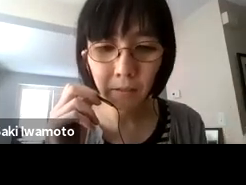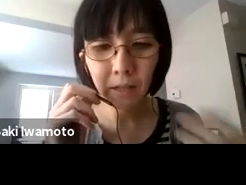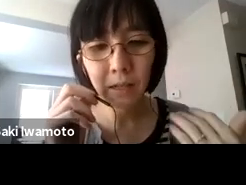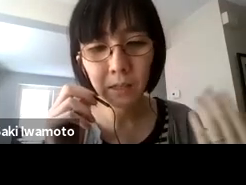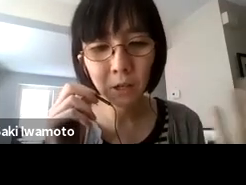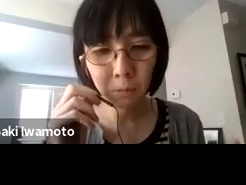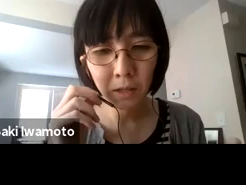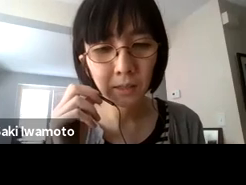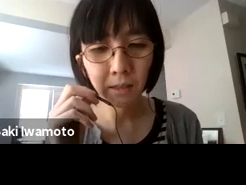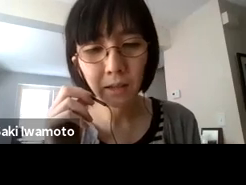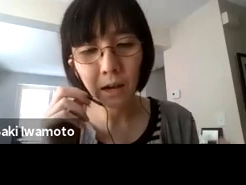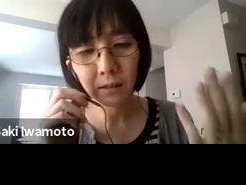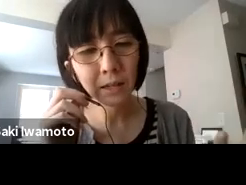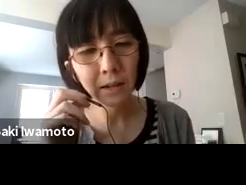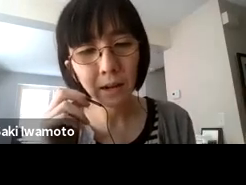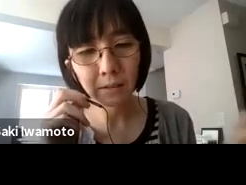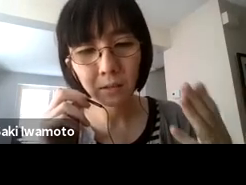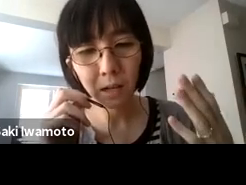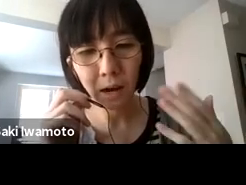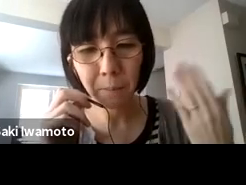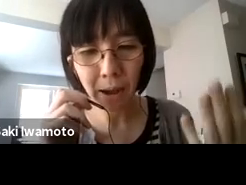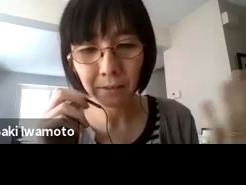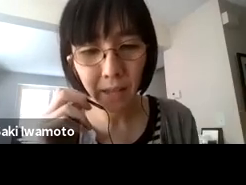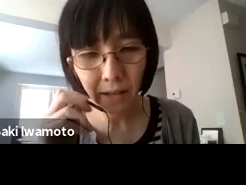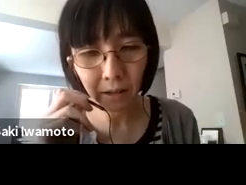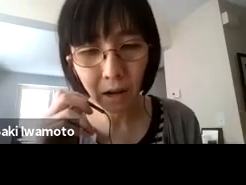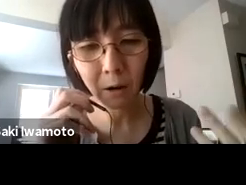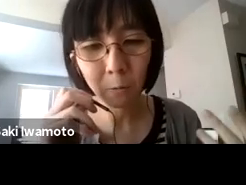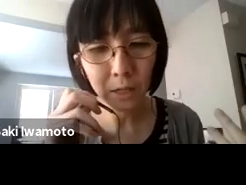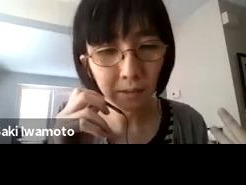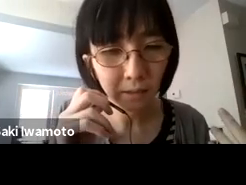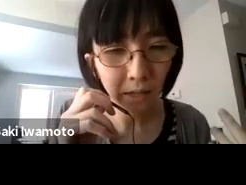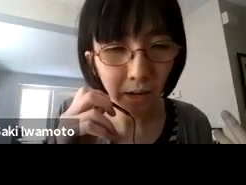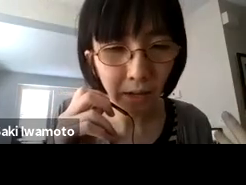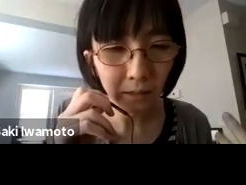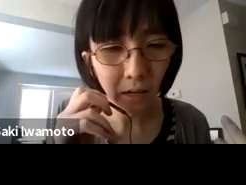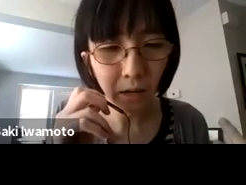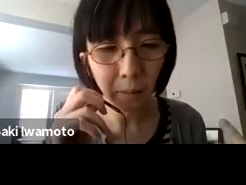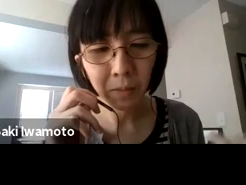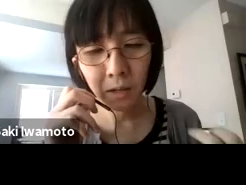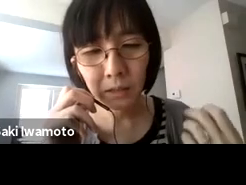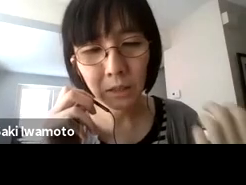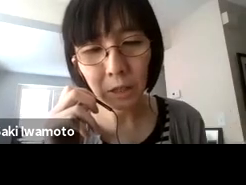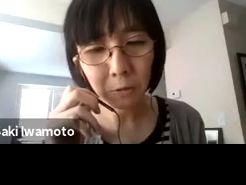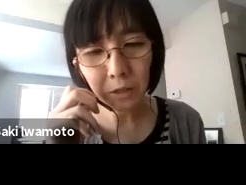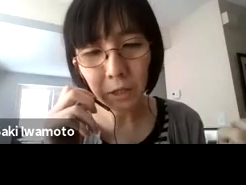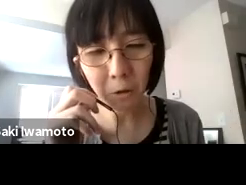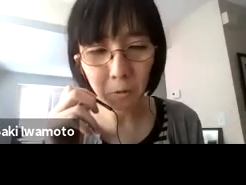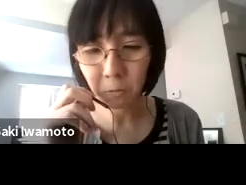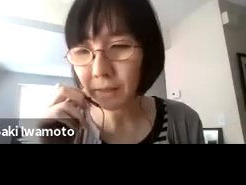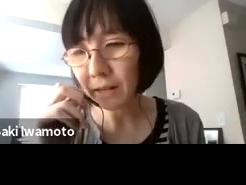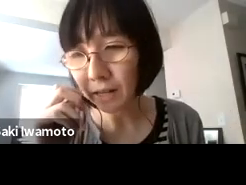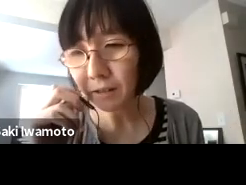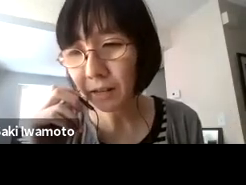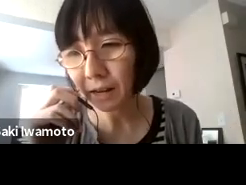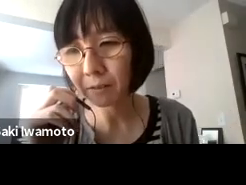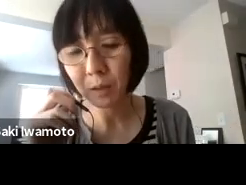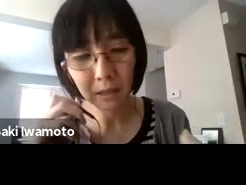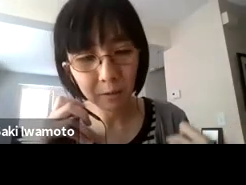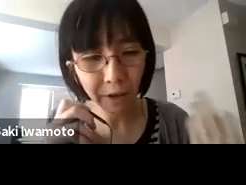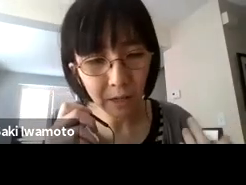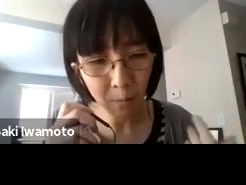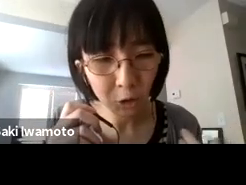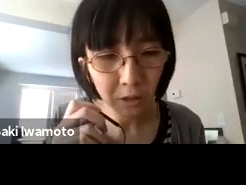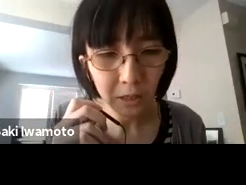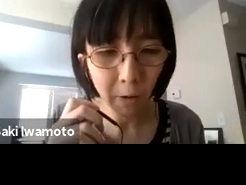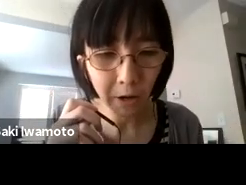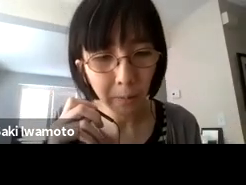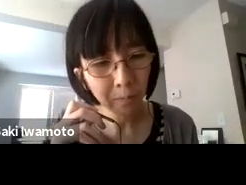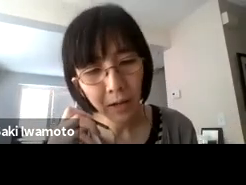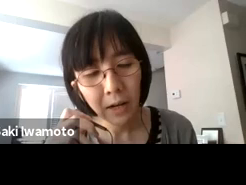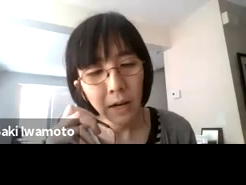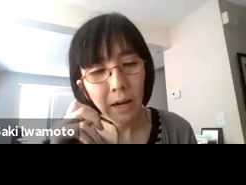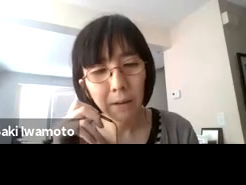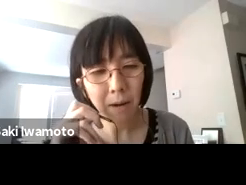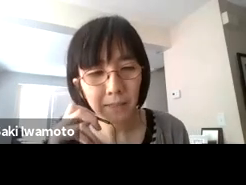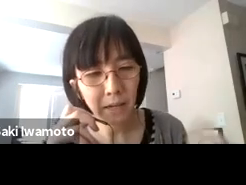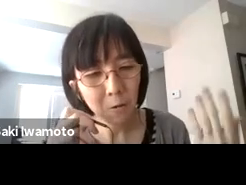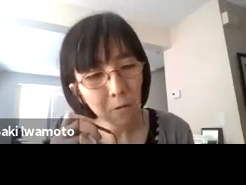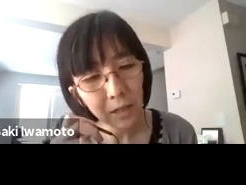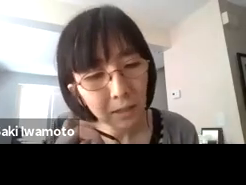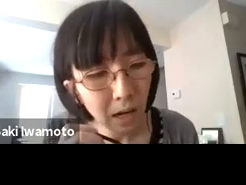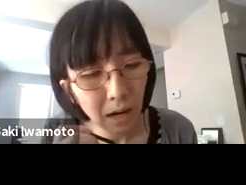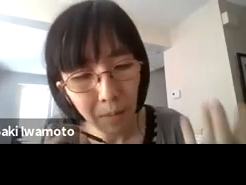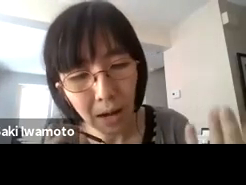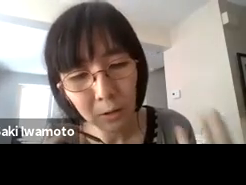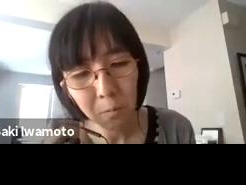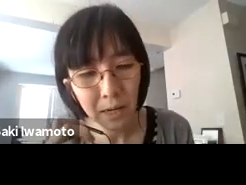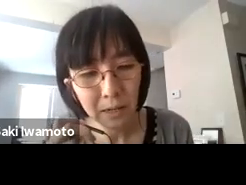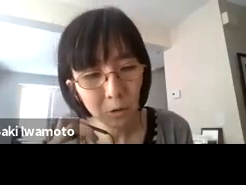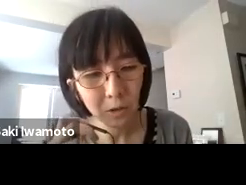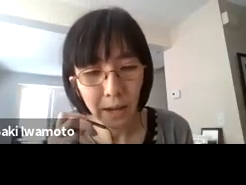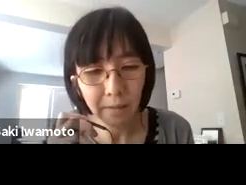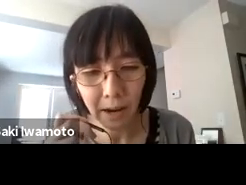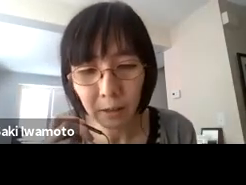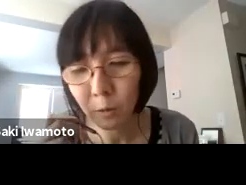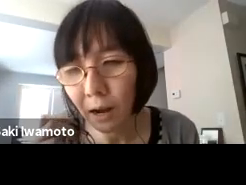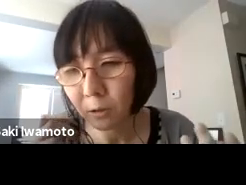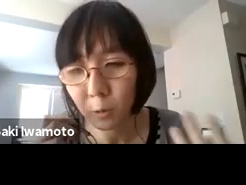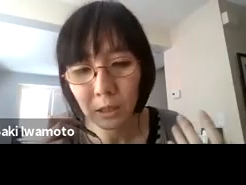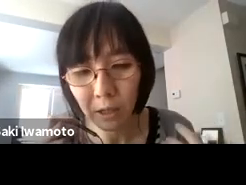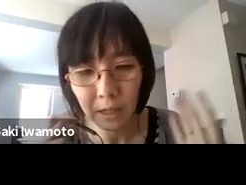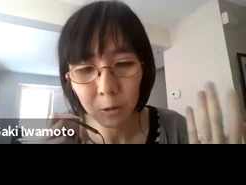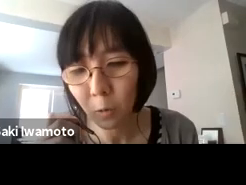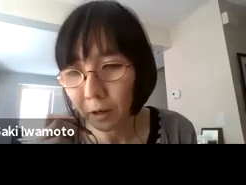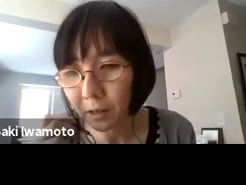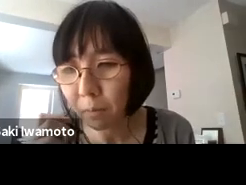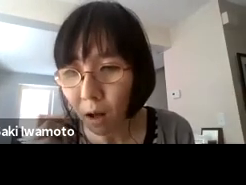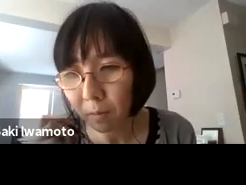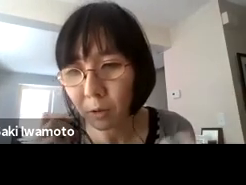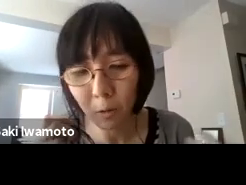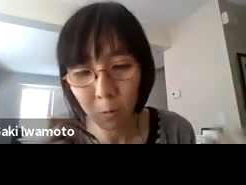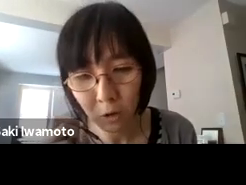a lot. Well again like instead of like sitting, seeing that as a bad thing. We can think that this child really knows what they need and being very emotionally aware, and by saying all these, um, I don't mean to say that we have to we want to ignore the